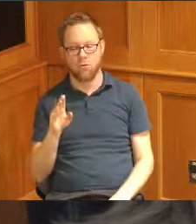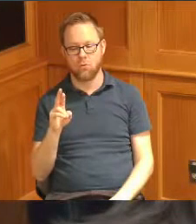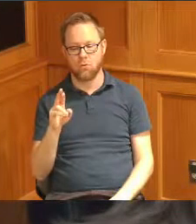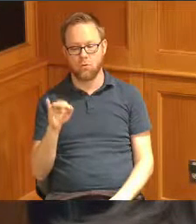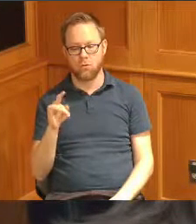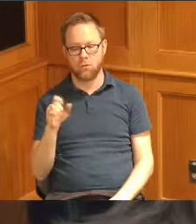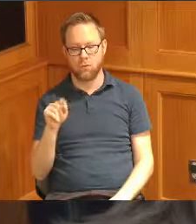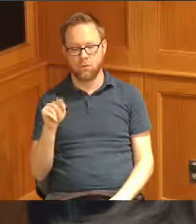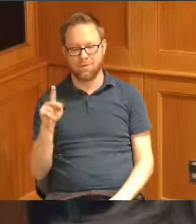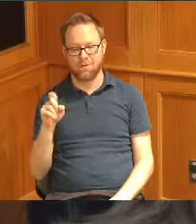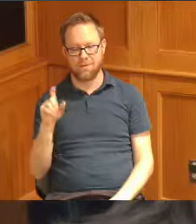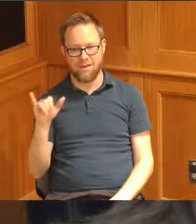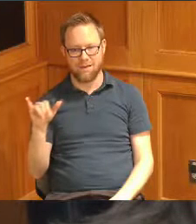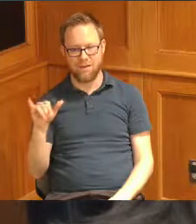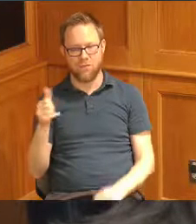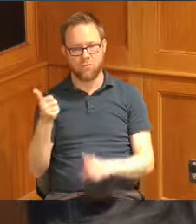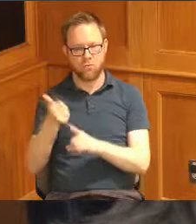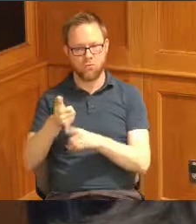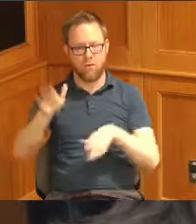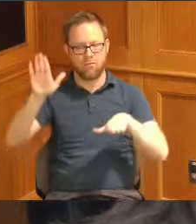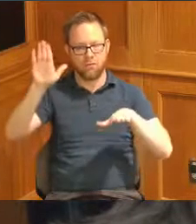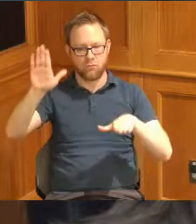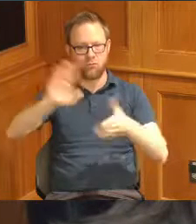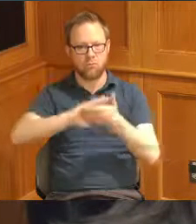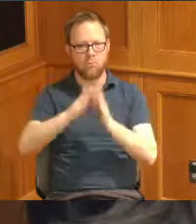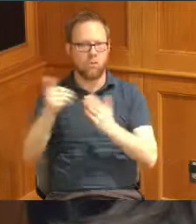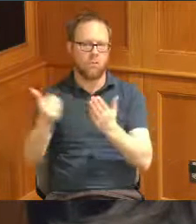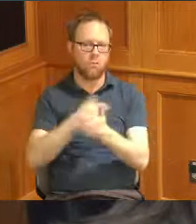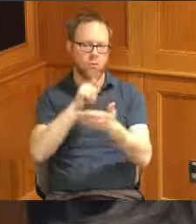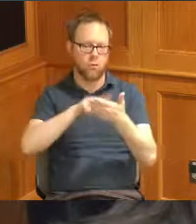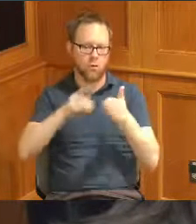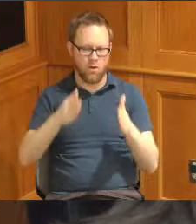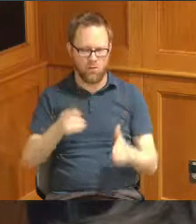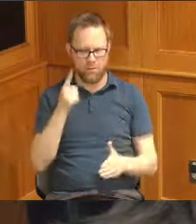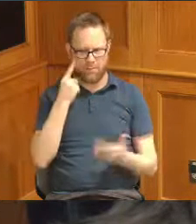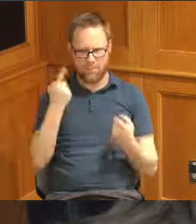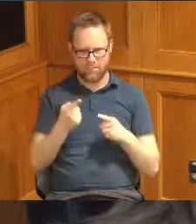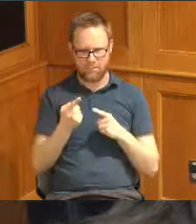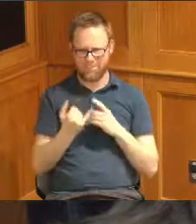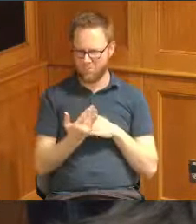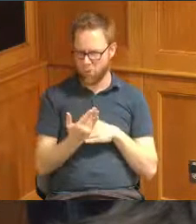has been sworn in as our Auditor now I think this morning yesterday so I don't know if these are her